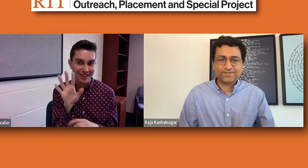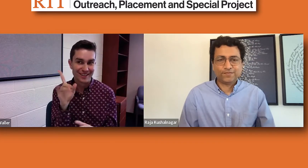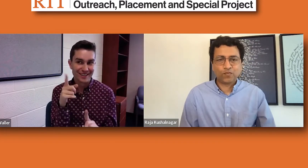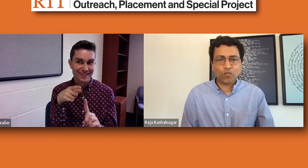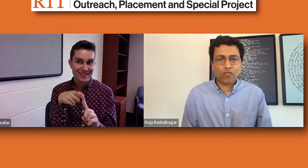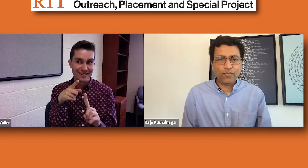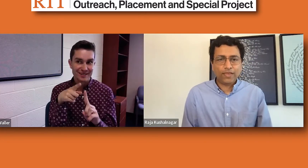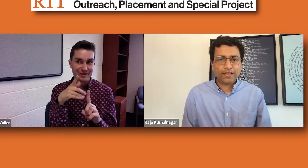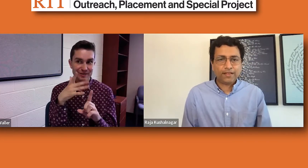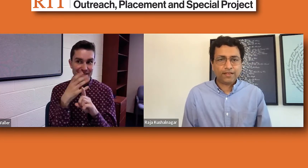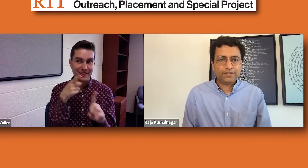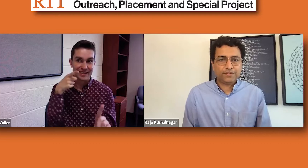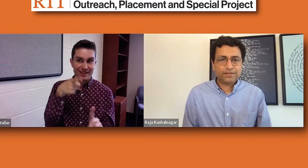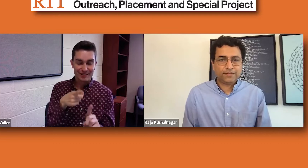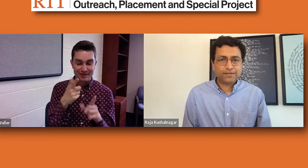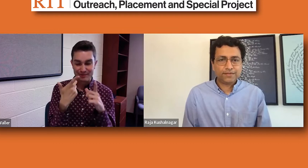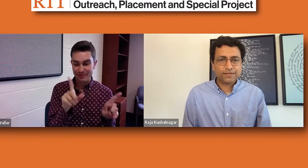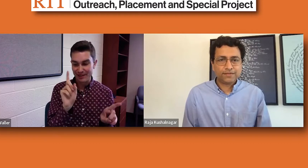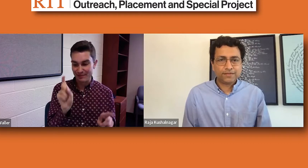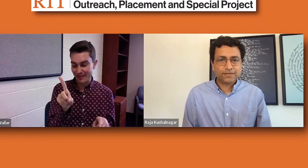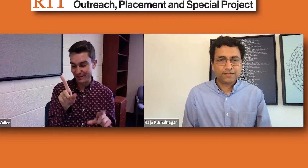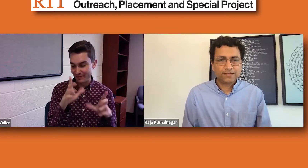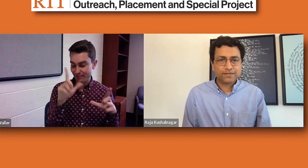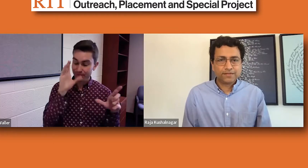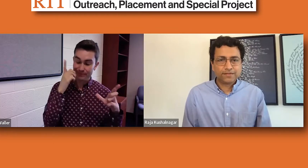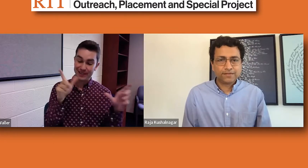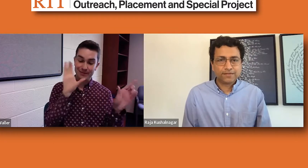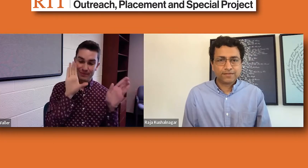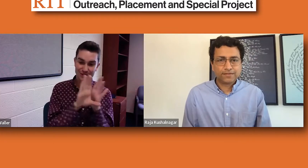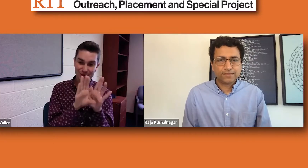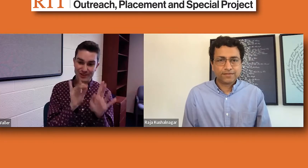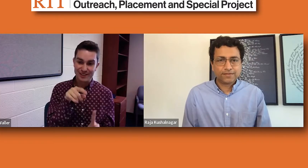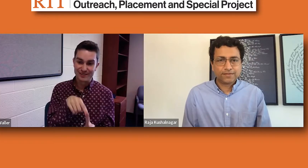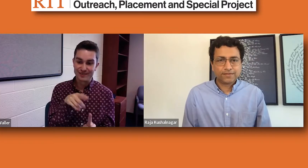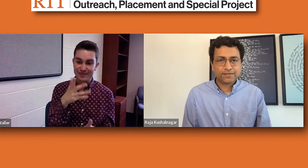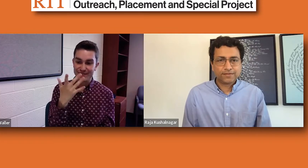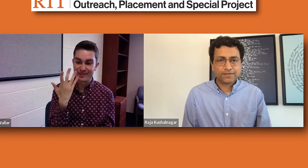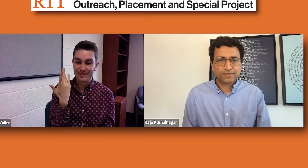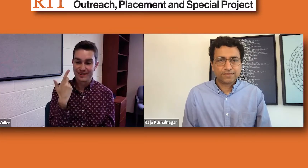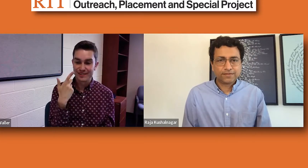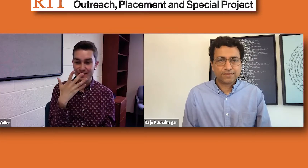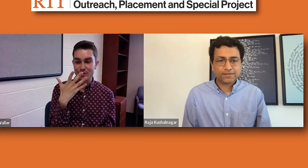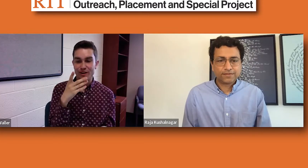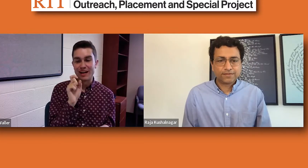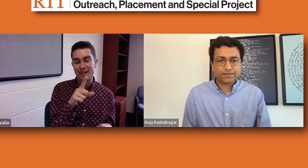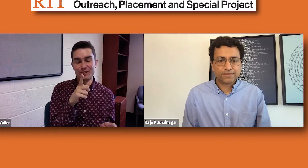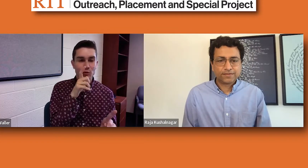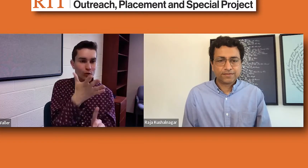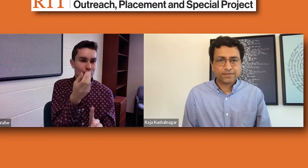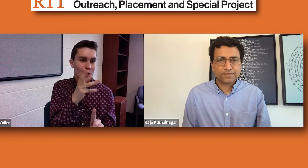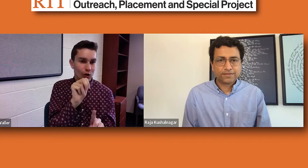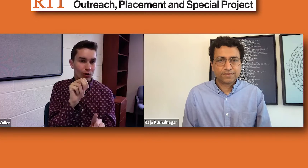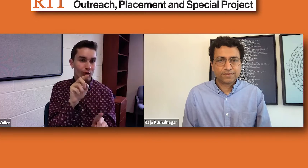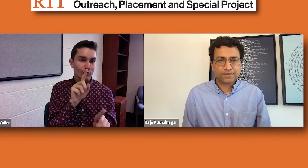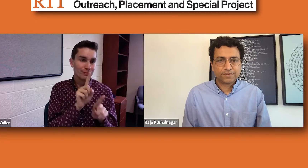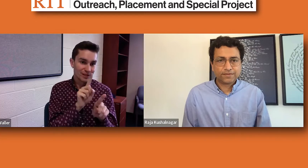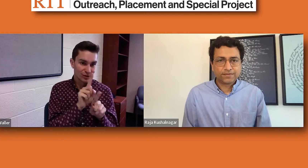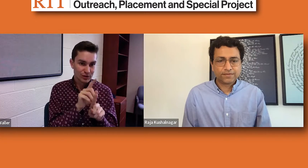I think there is one more question that I wanted to ask. So, you know, one person in the Q&A asked, who are your mentors?